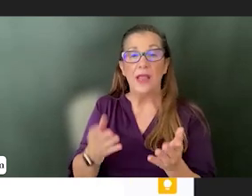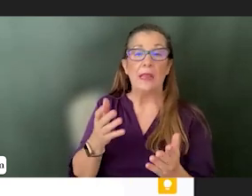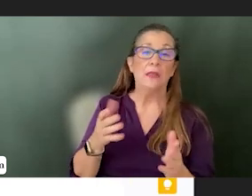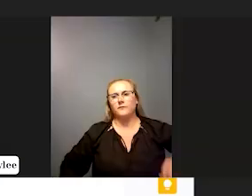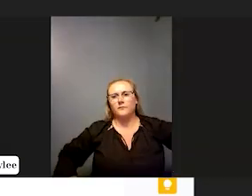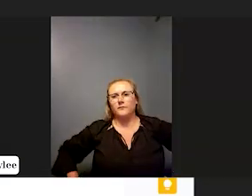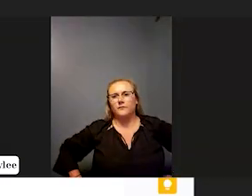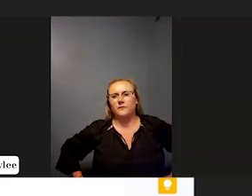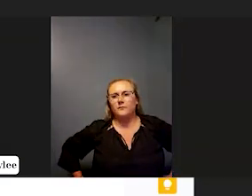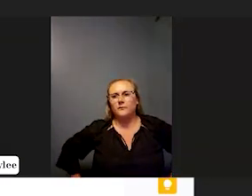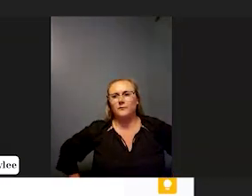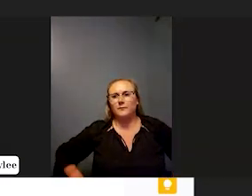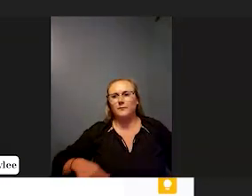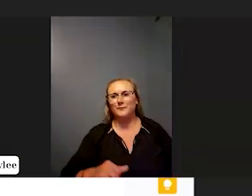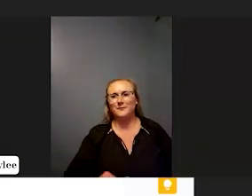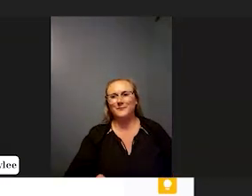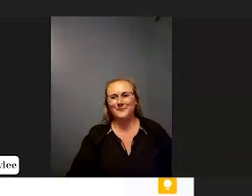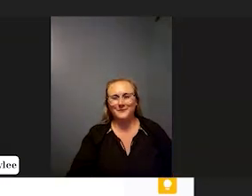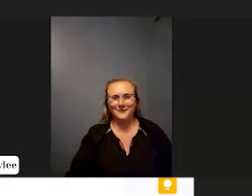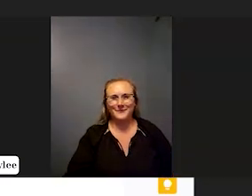Right click for a context menu on a particular image.